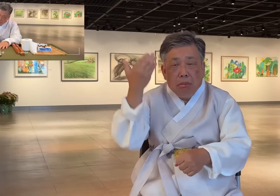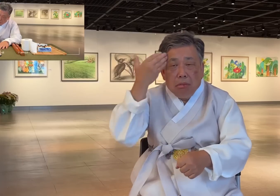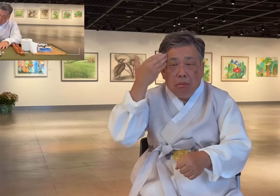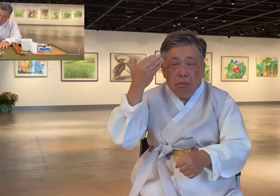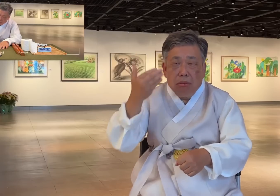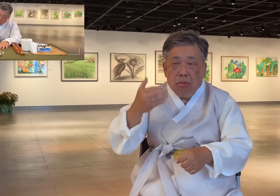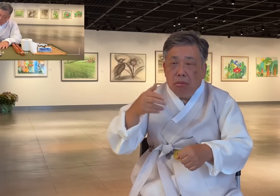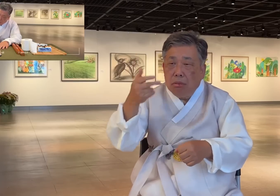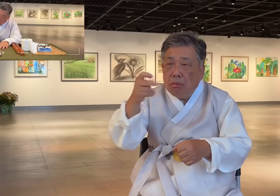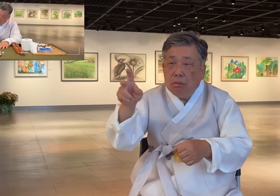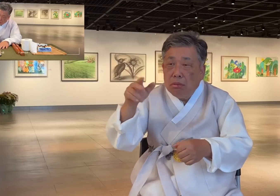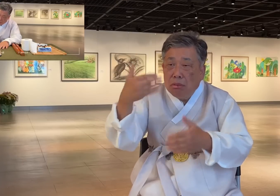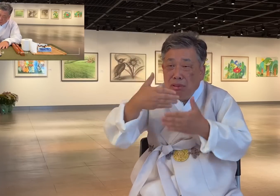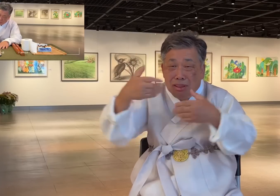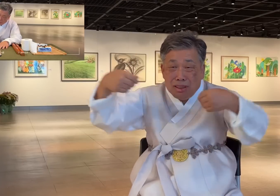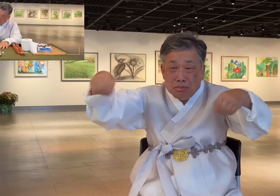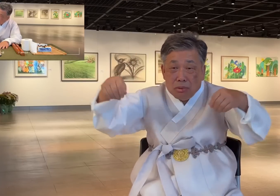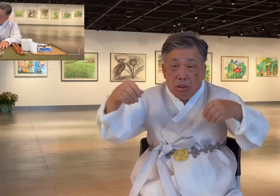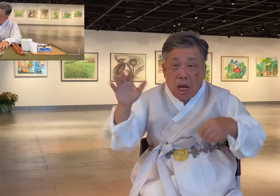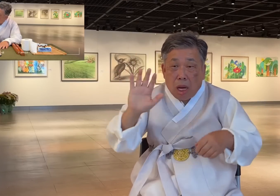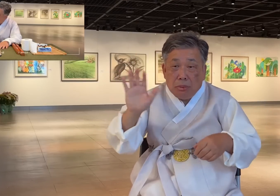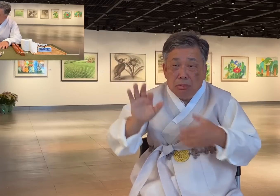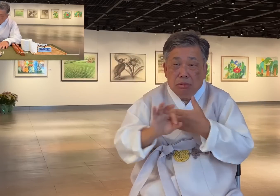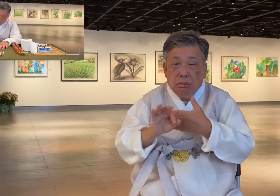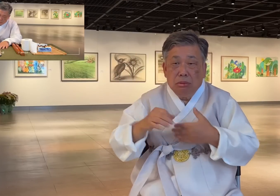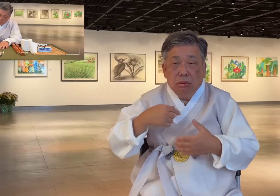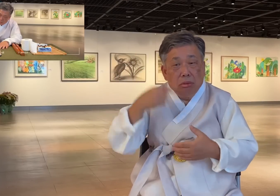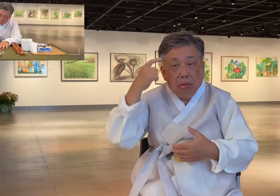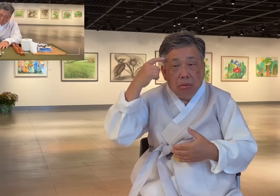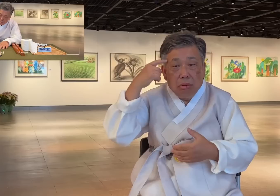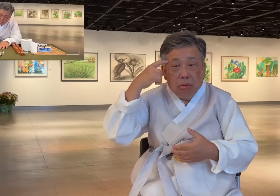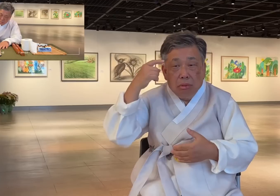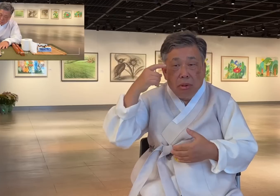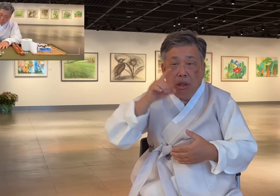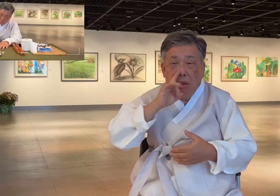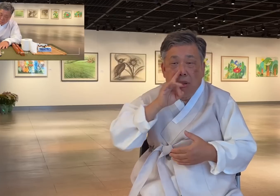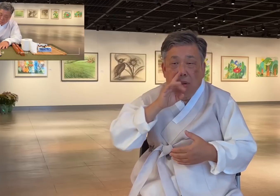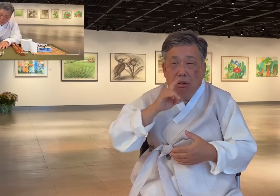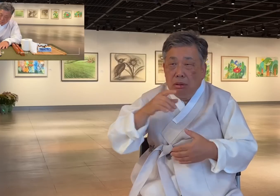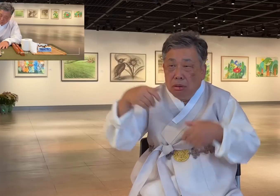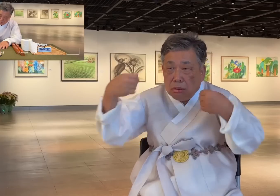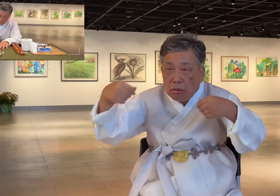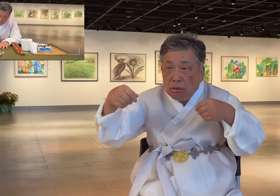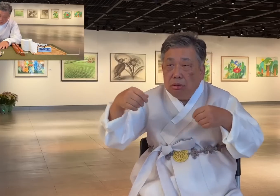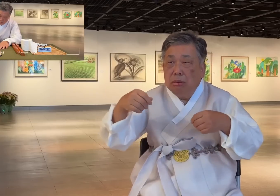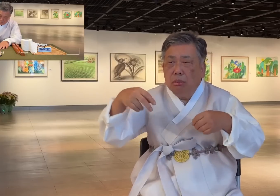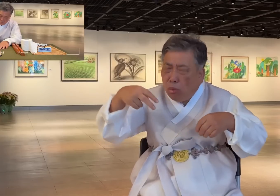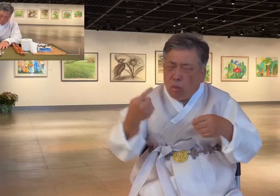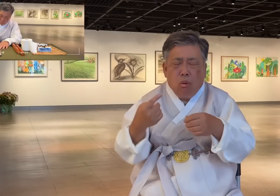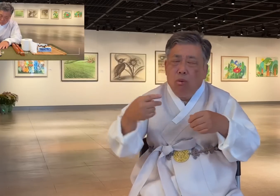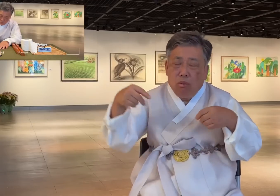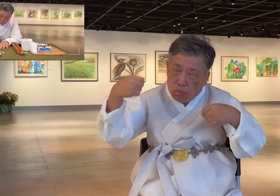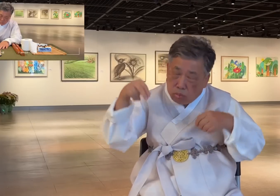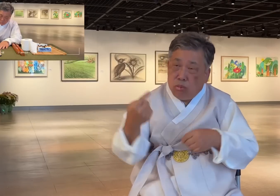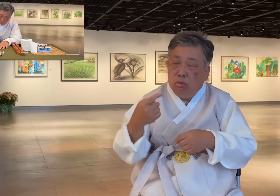was essential to expand my thinking, and